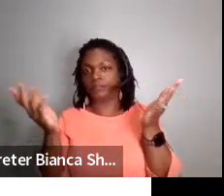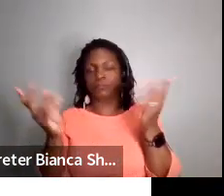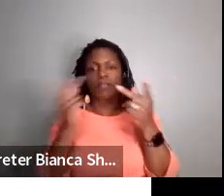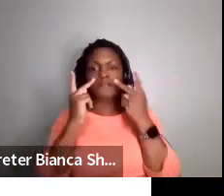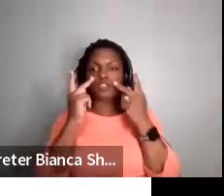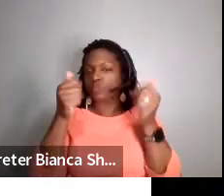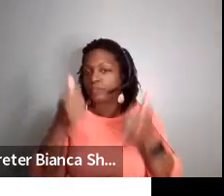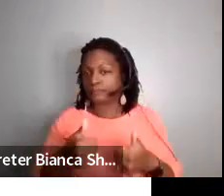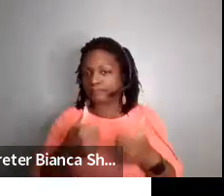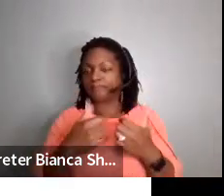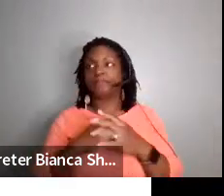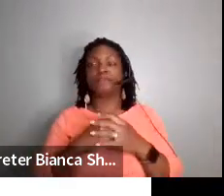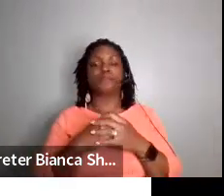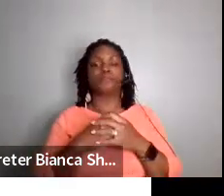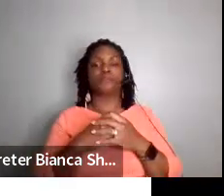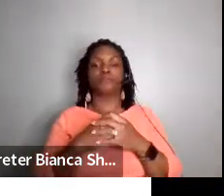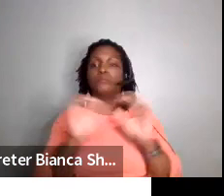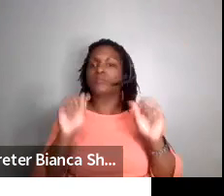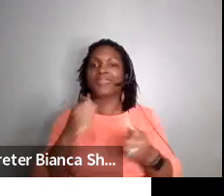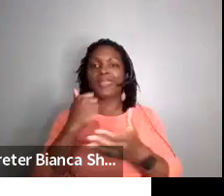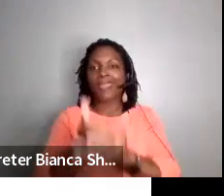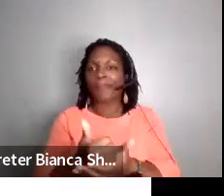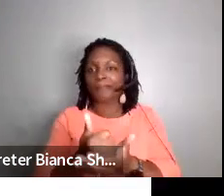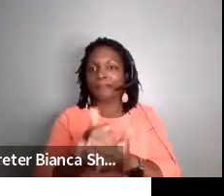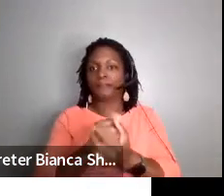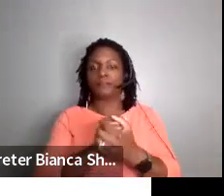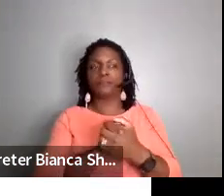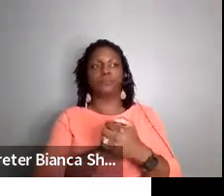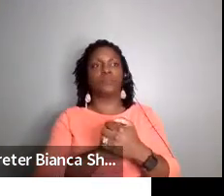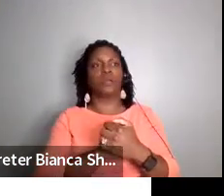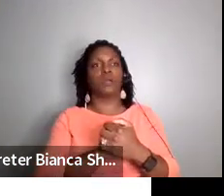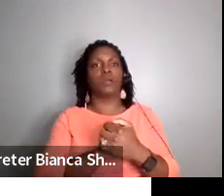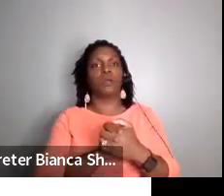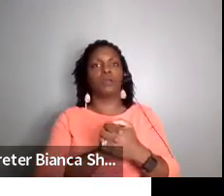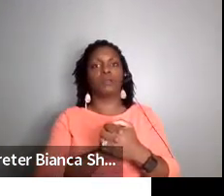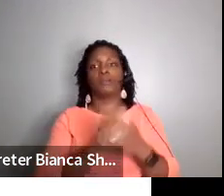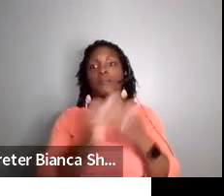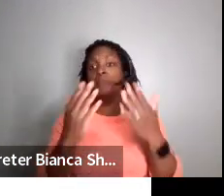Okay, So you can help them, and there's room in the classroom there.